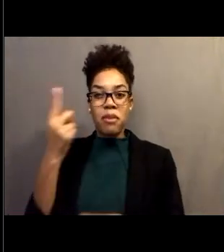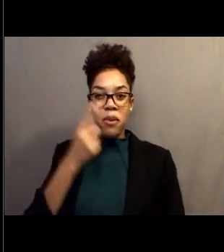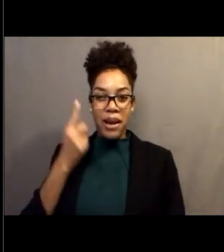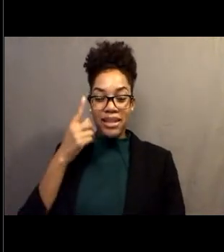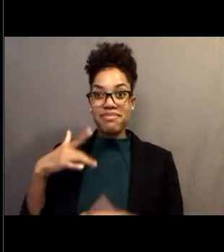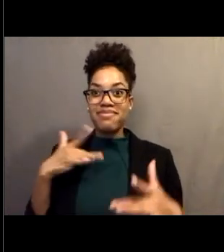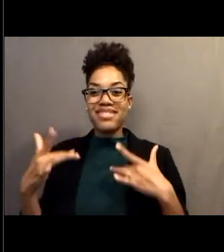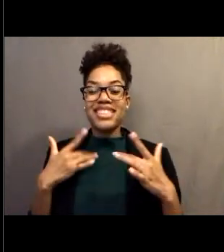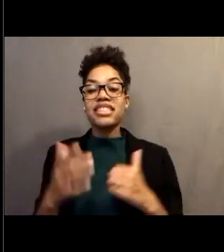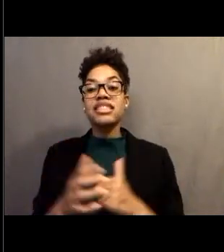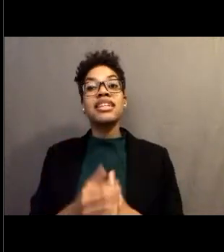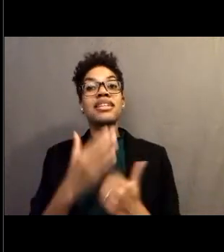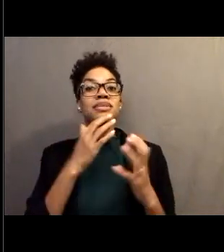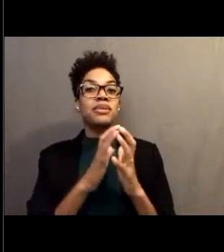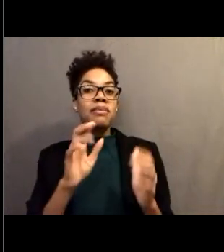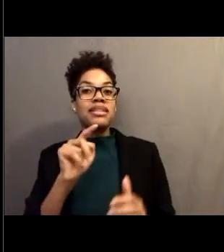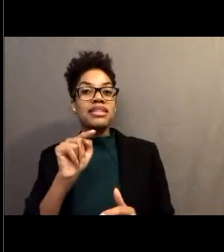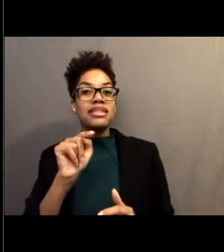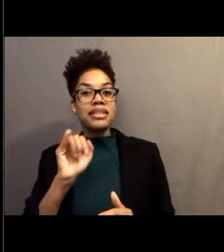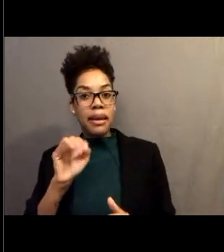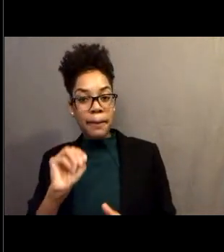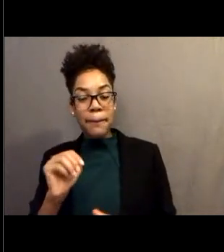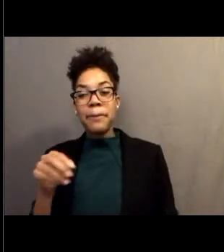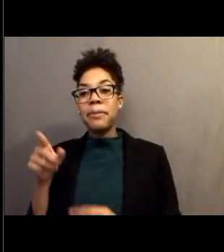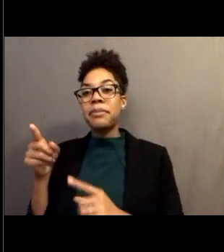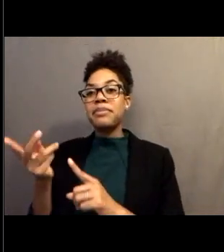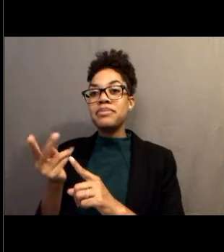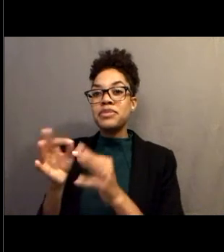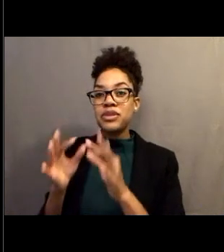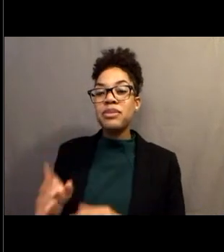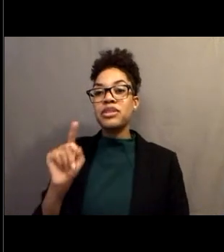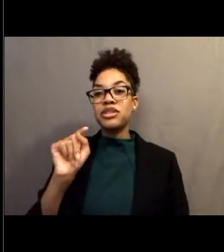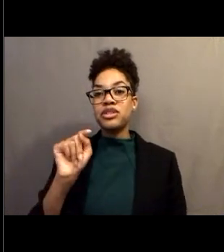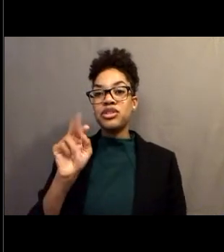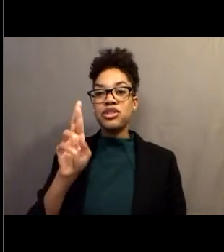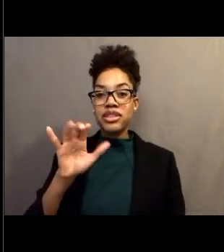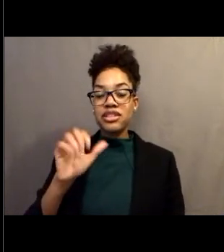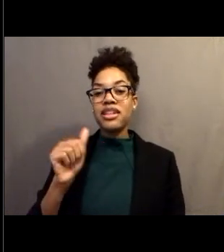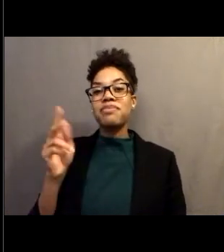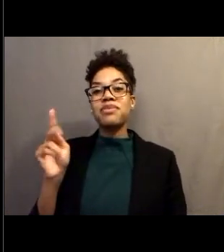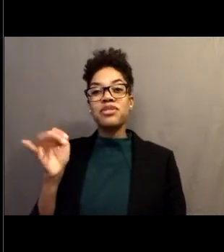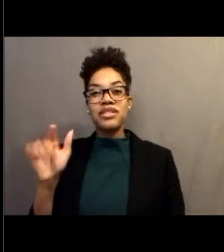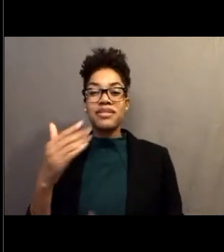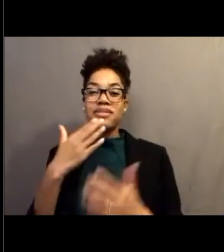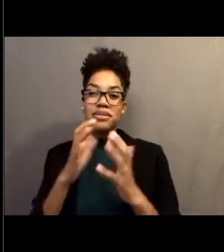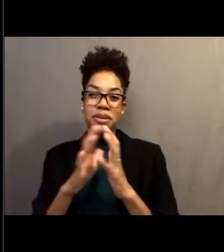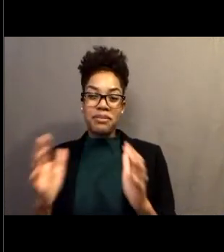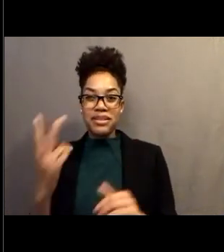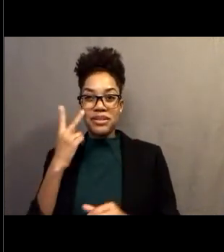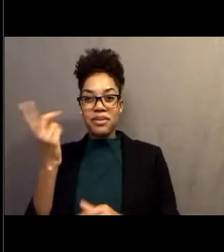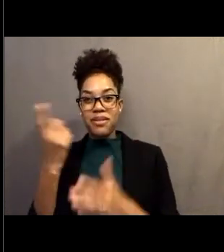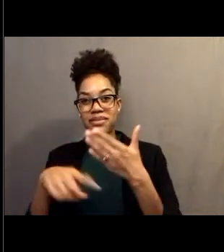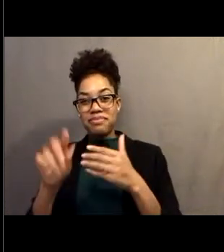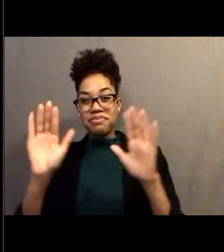Thank you so much, Tim for your time and Crystal and Tricia. And see you everybody, have a good week and we'll see you next week.